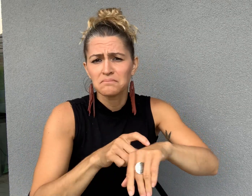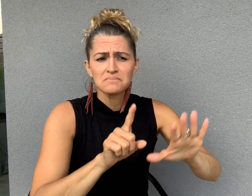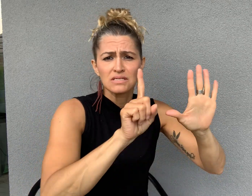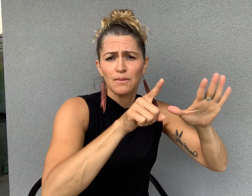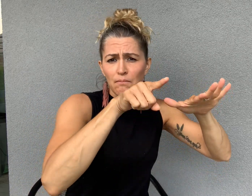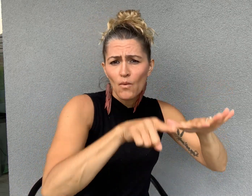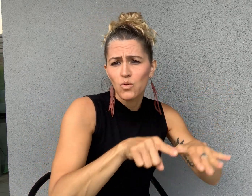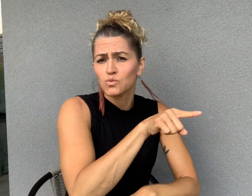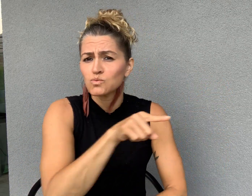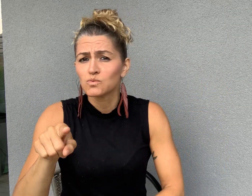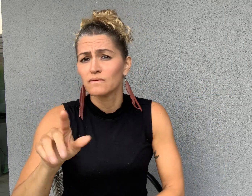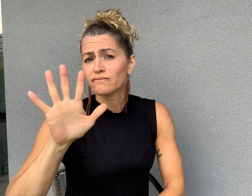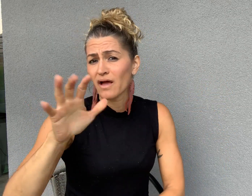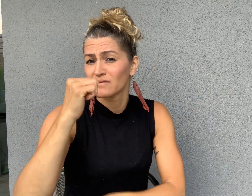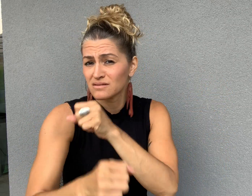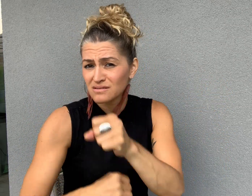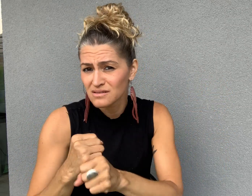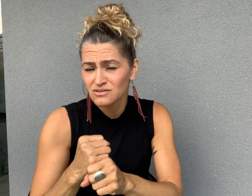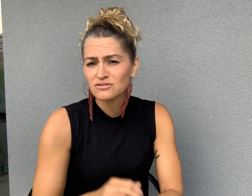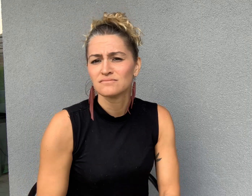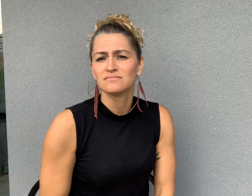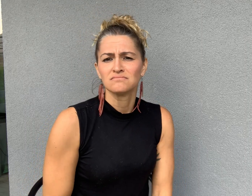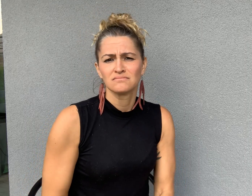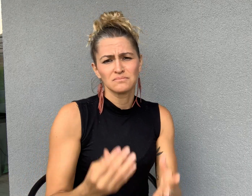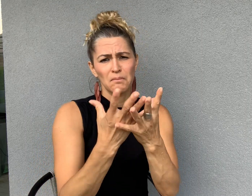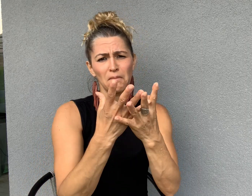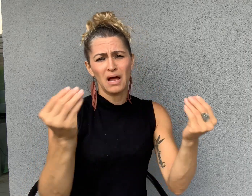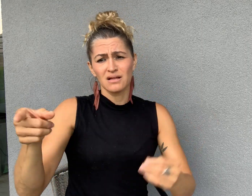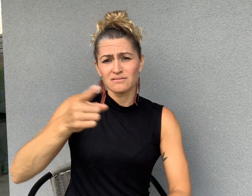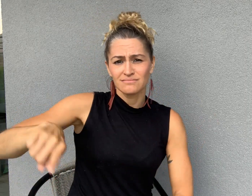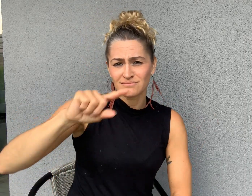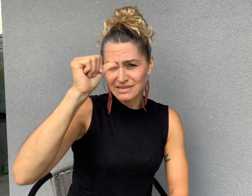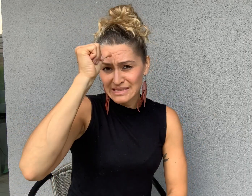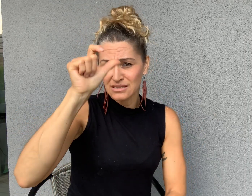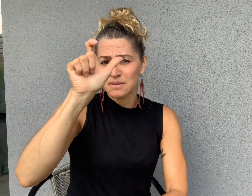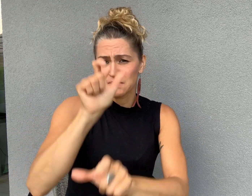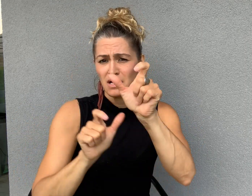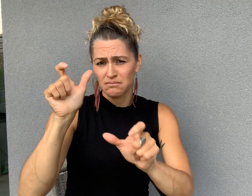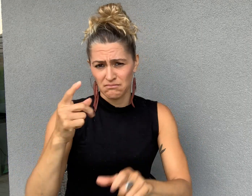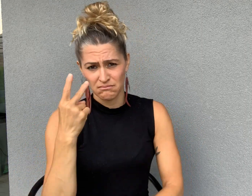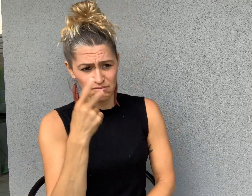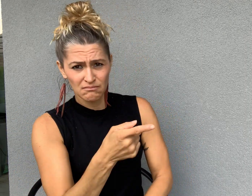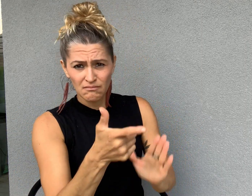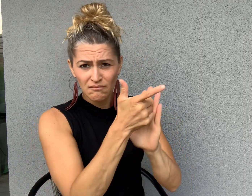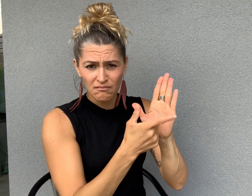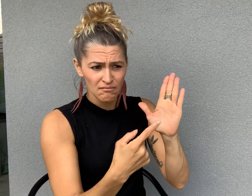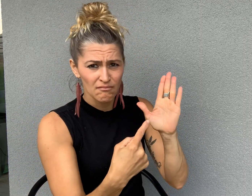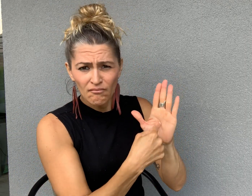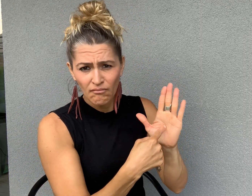Many Indians considered this act groundbreaking